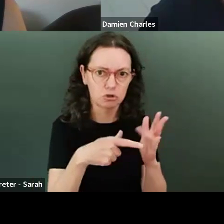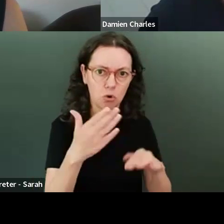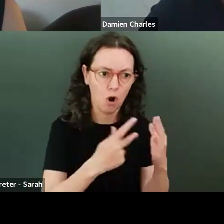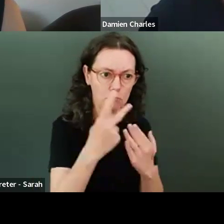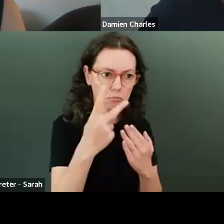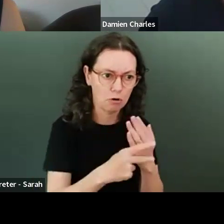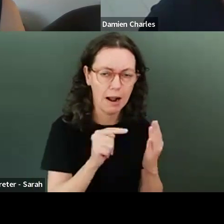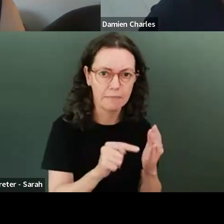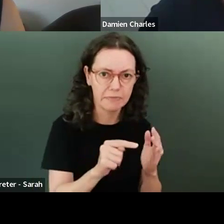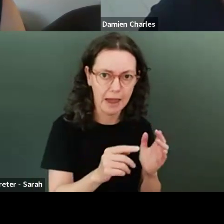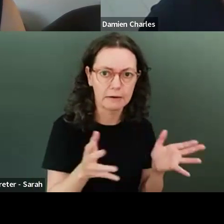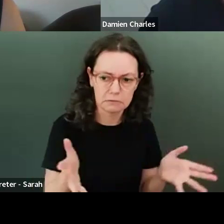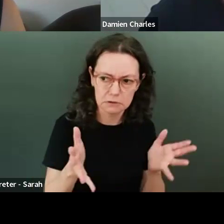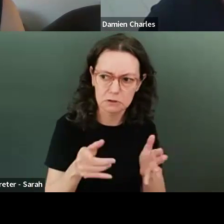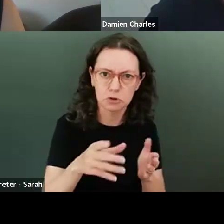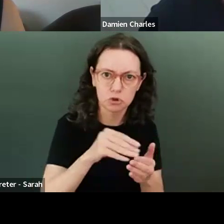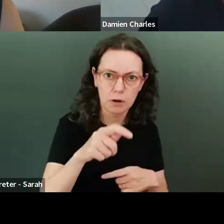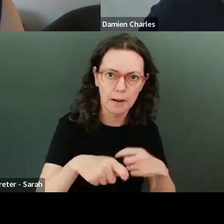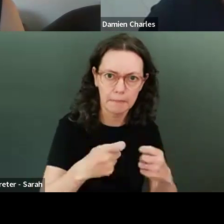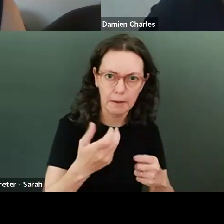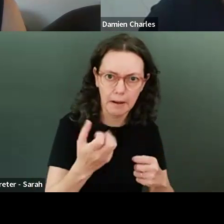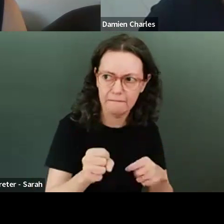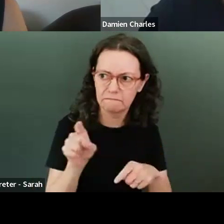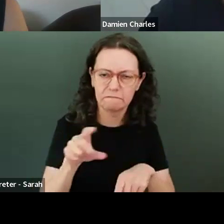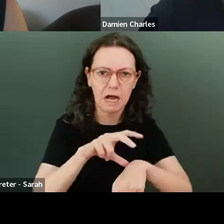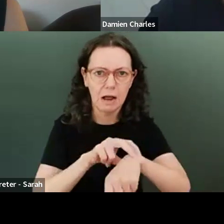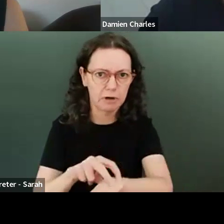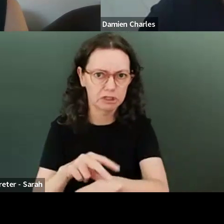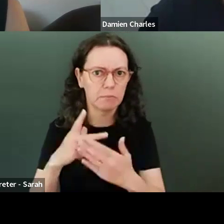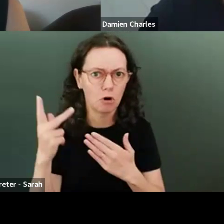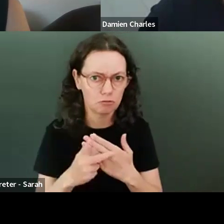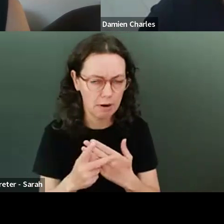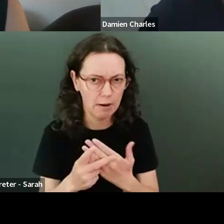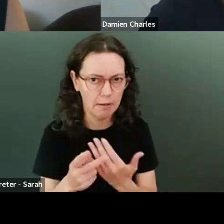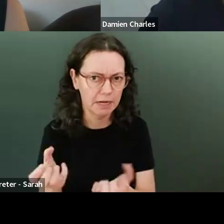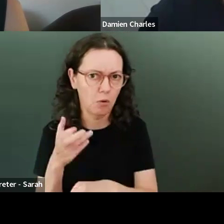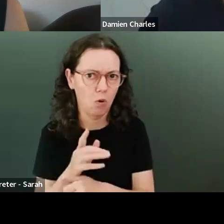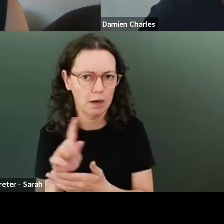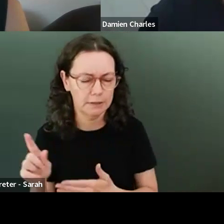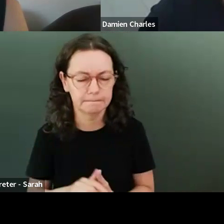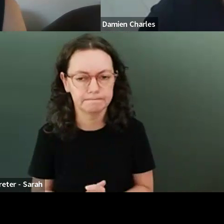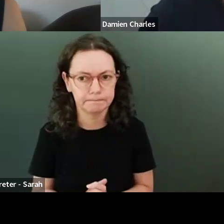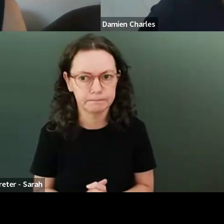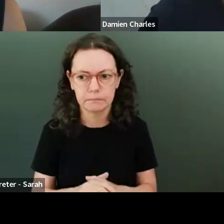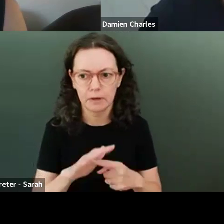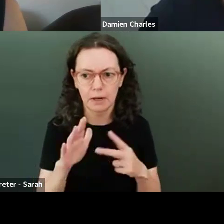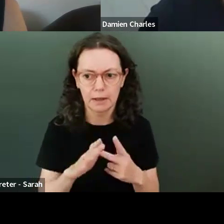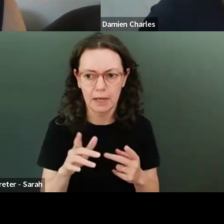certainly led to skills development and pathways to later employment but